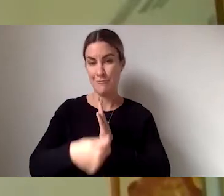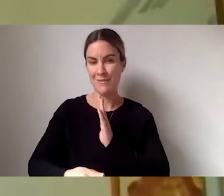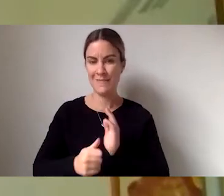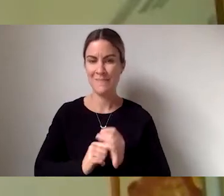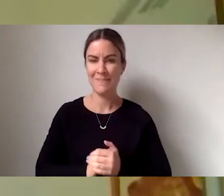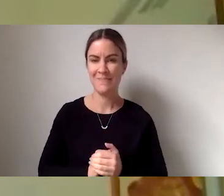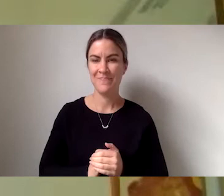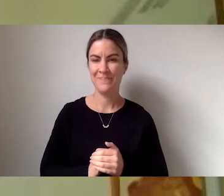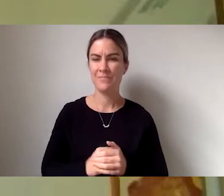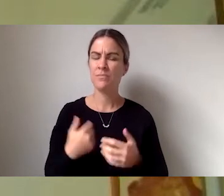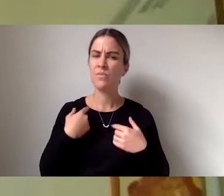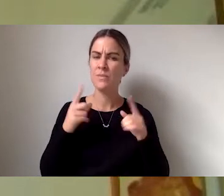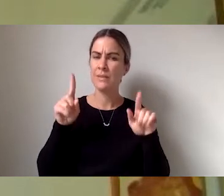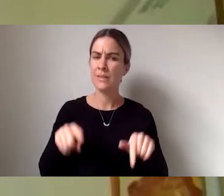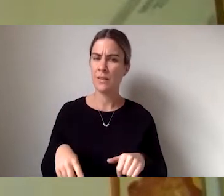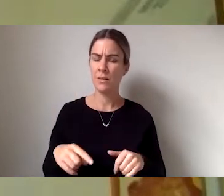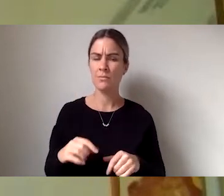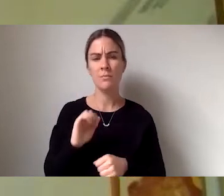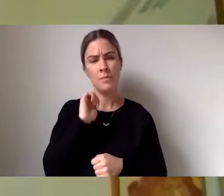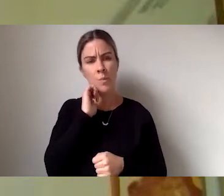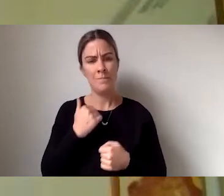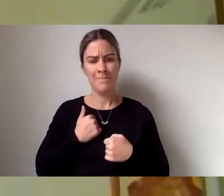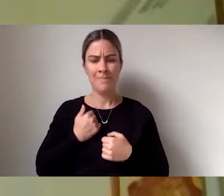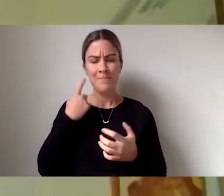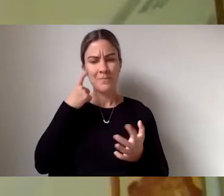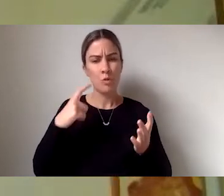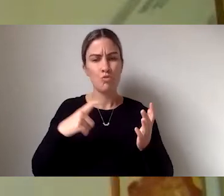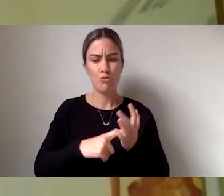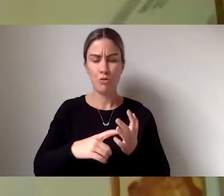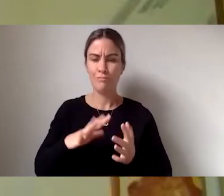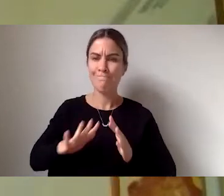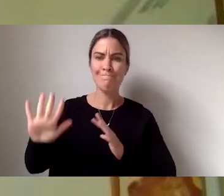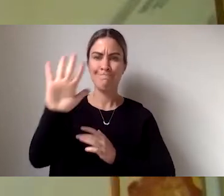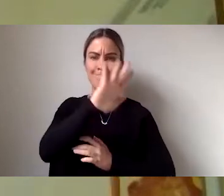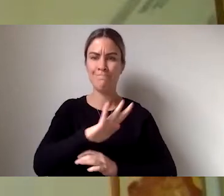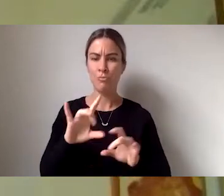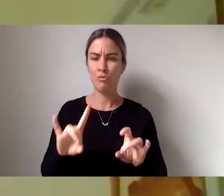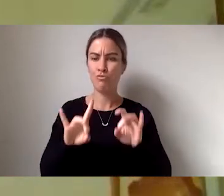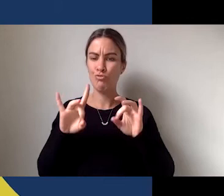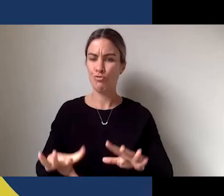I would like to start by warmly acknowledging the traditional owners of countries throughout Australia, including where you are today.